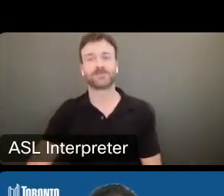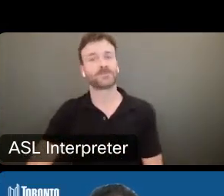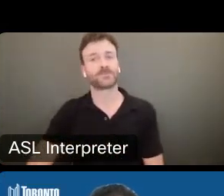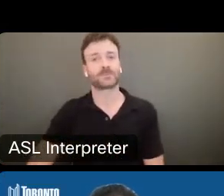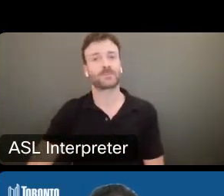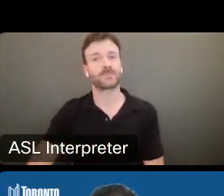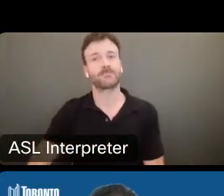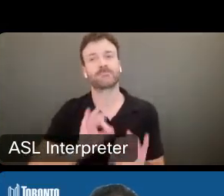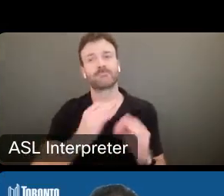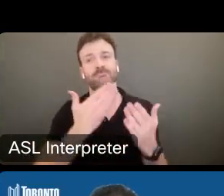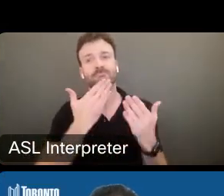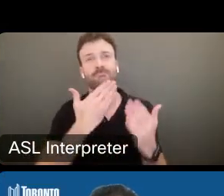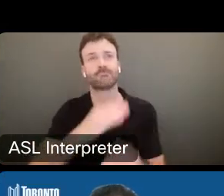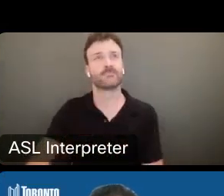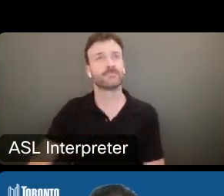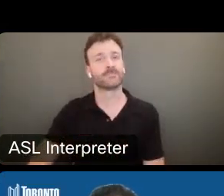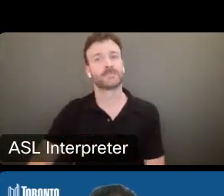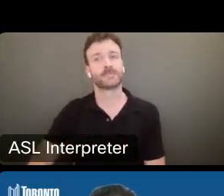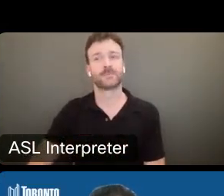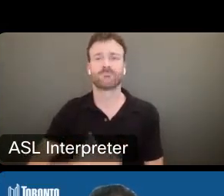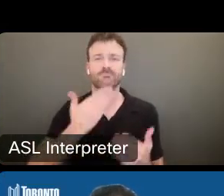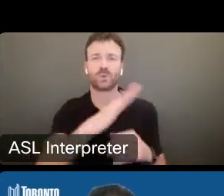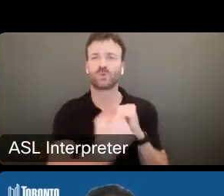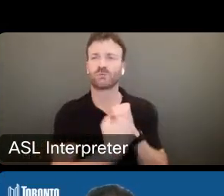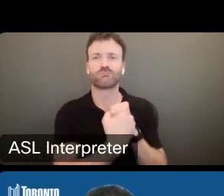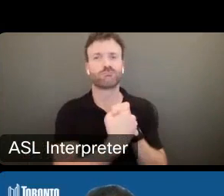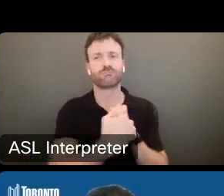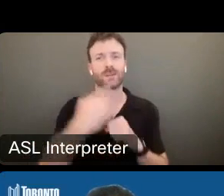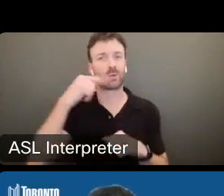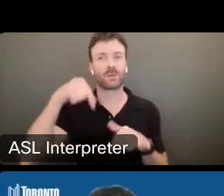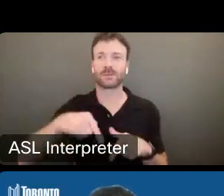Really, really appreciate your support and endorsement of this very critical project.